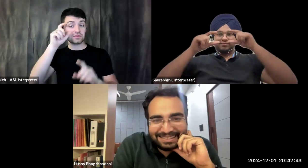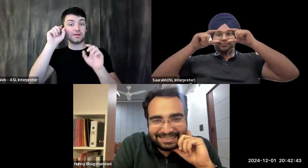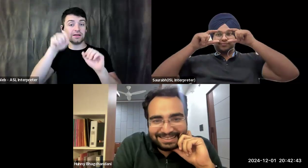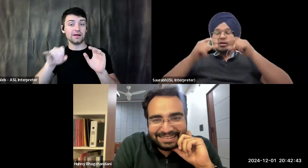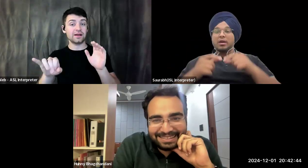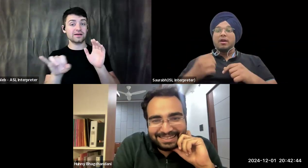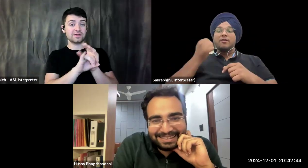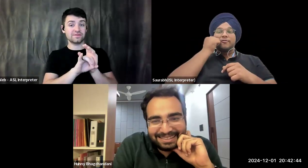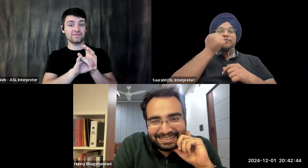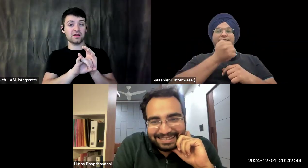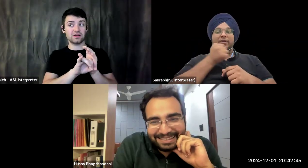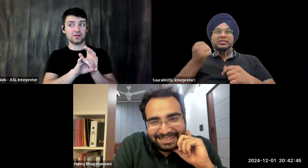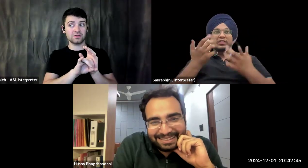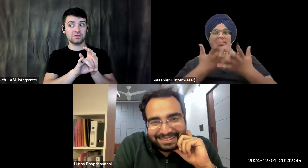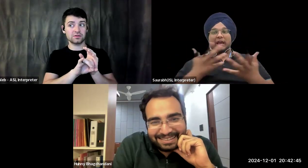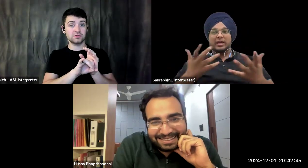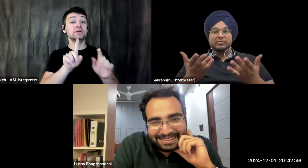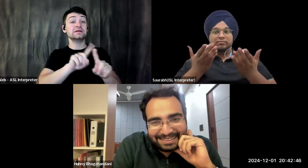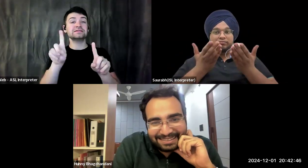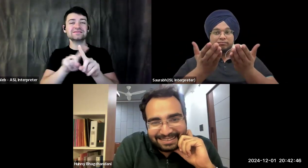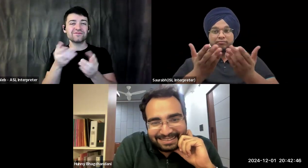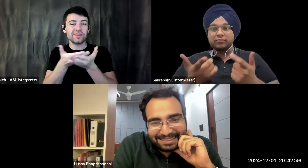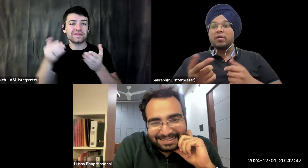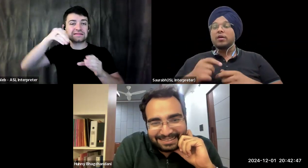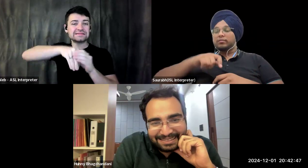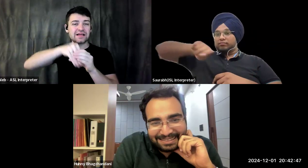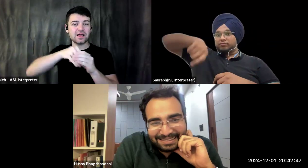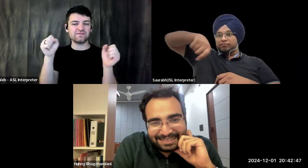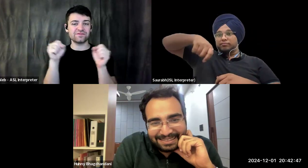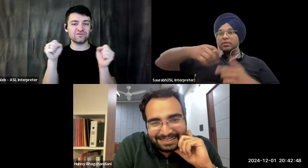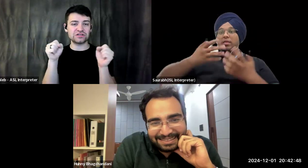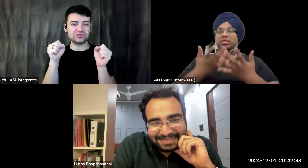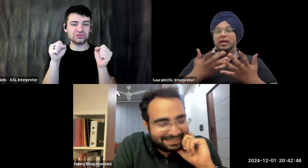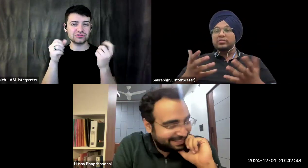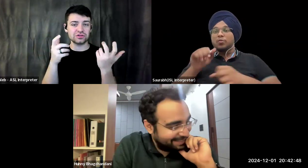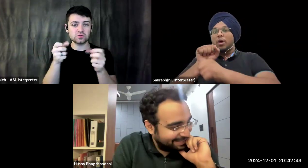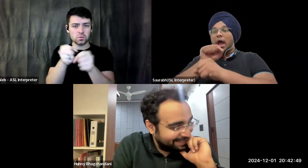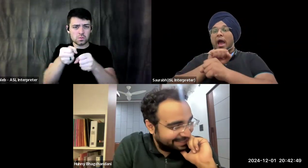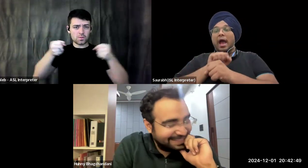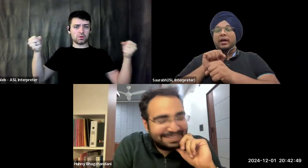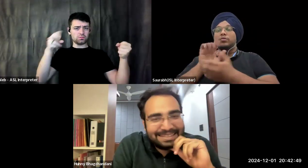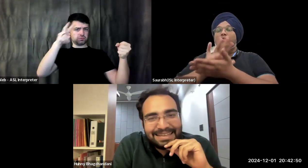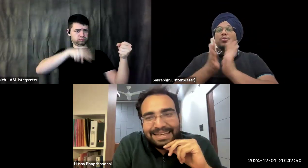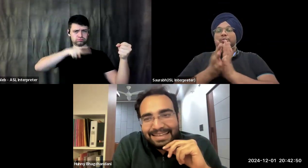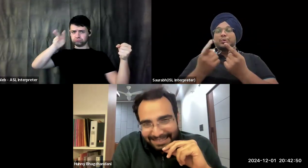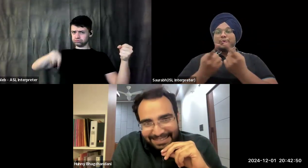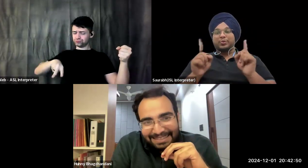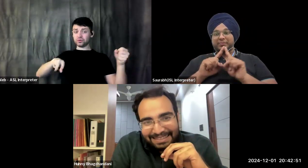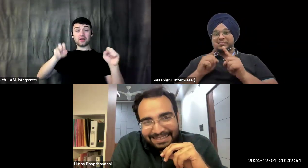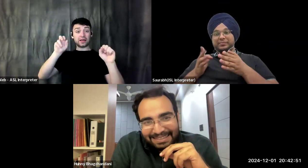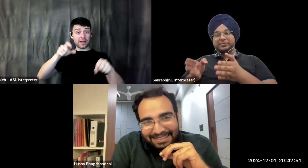and all other cooking item while working in kitchen?